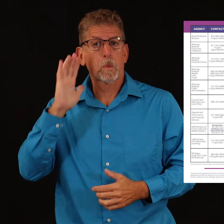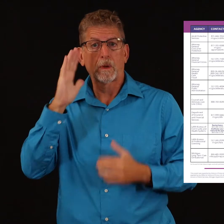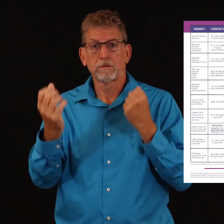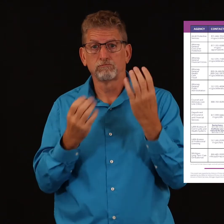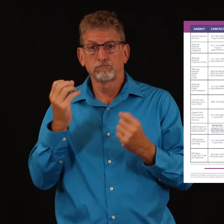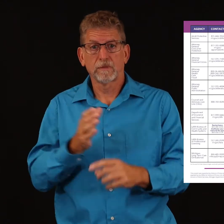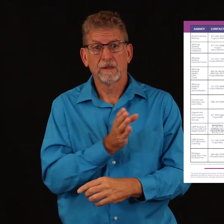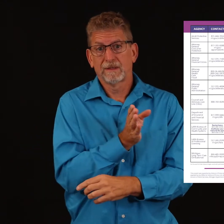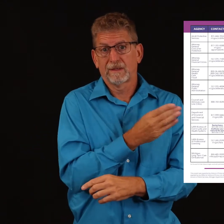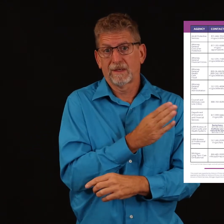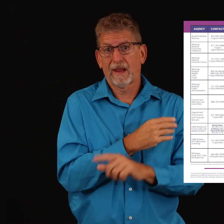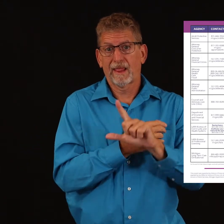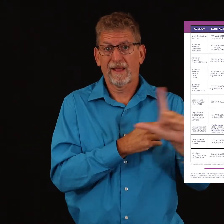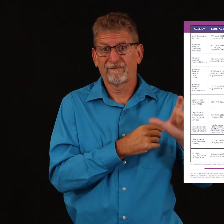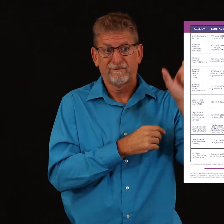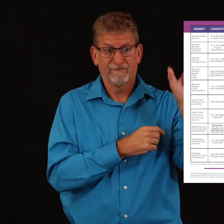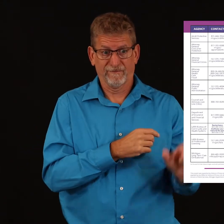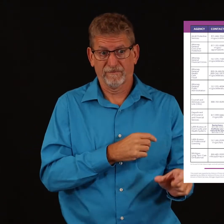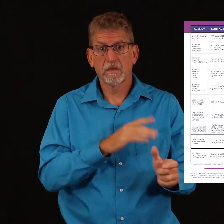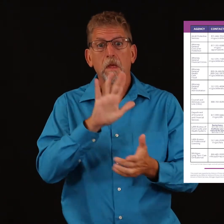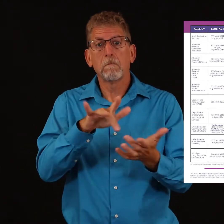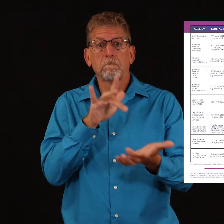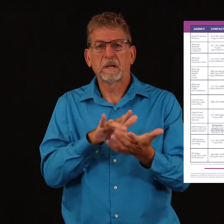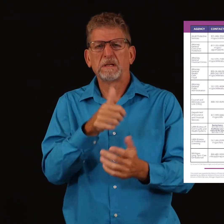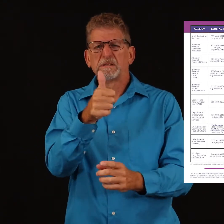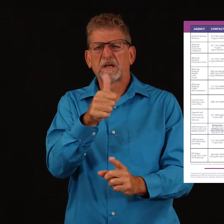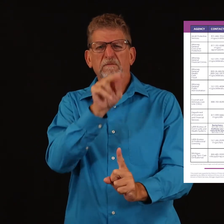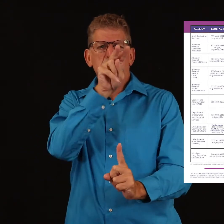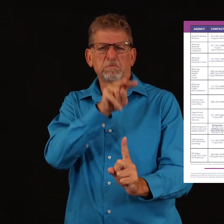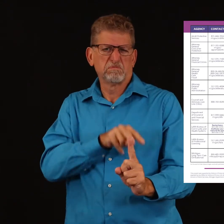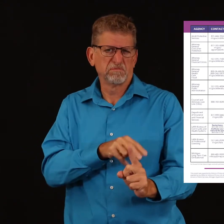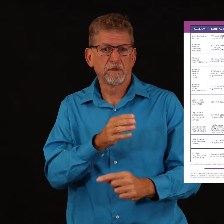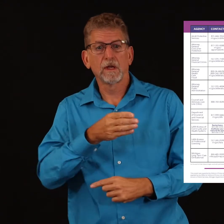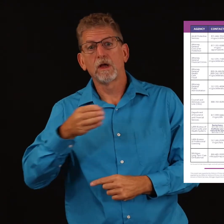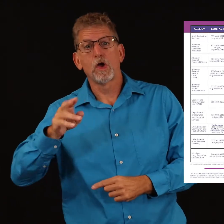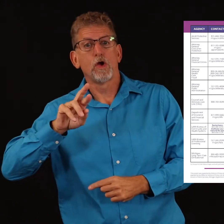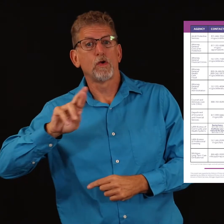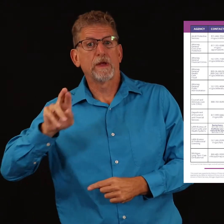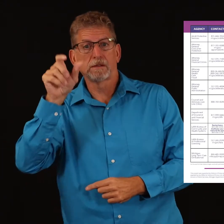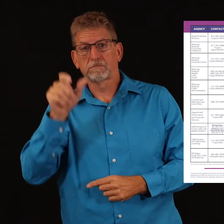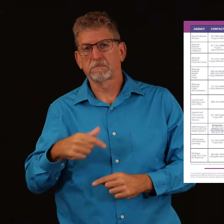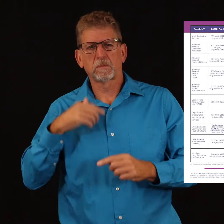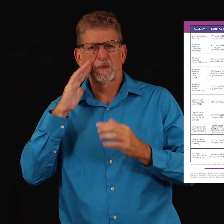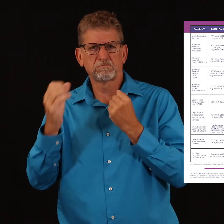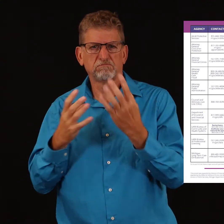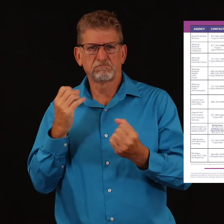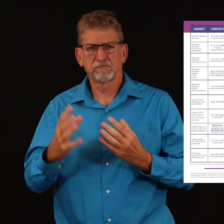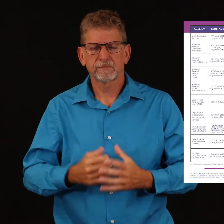I will be translating just the left and right columns. You can look at middle column yourself.